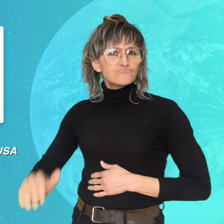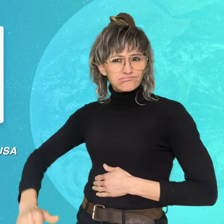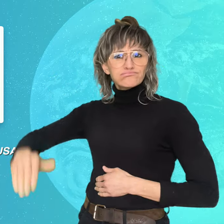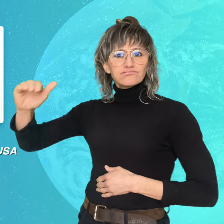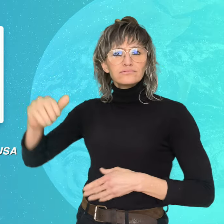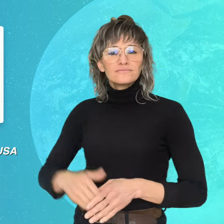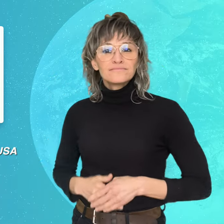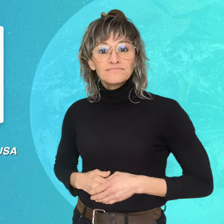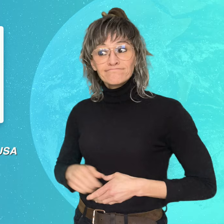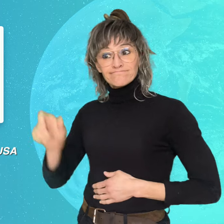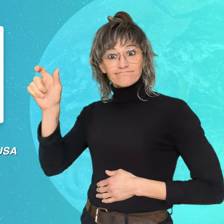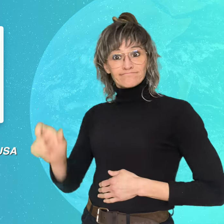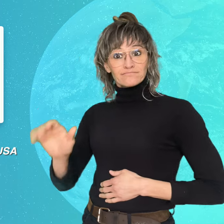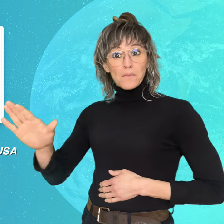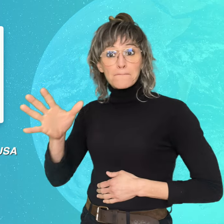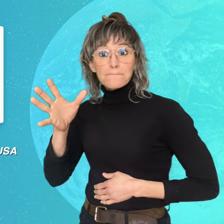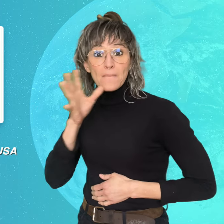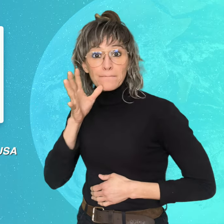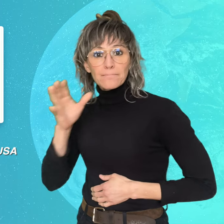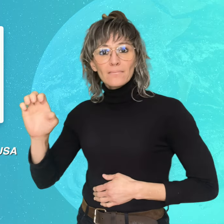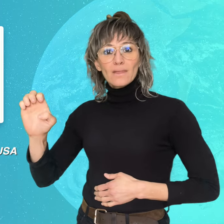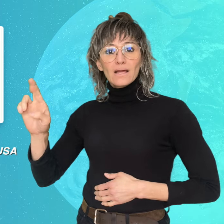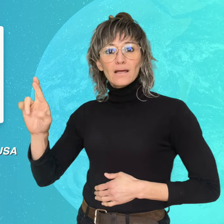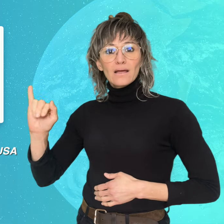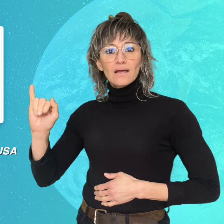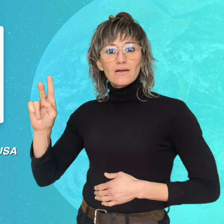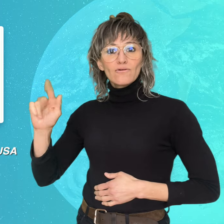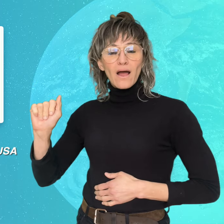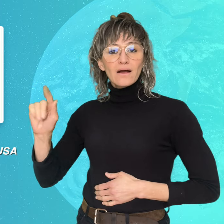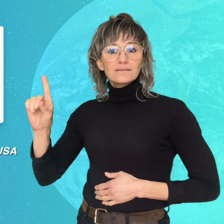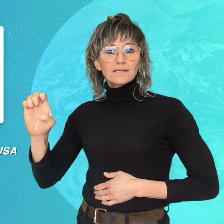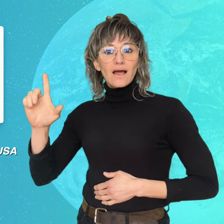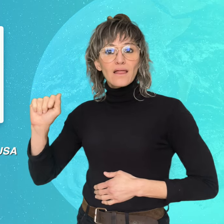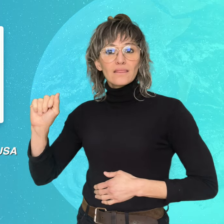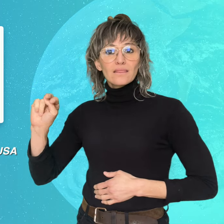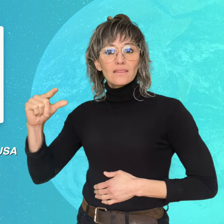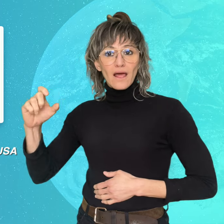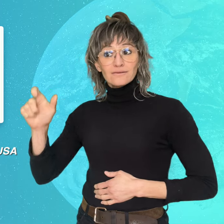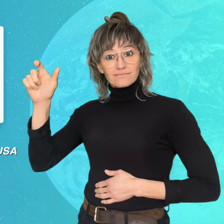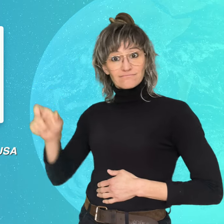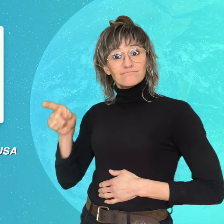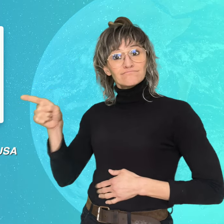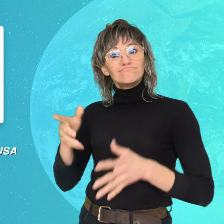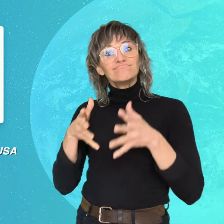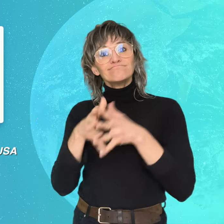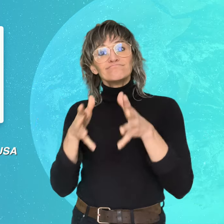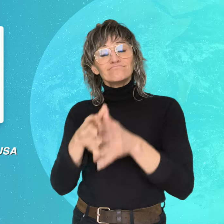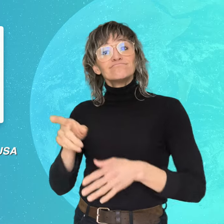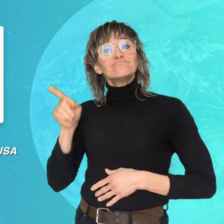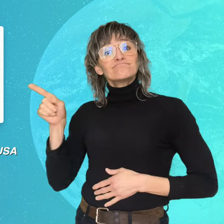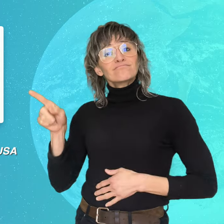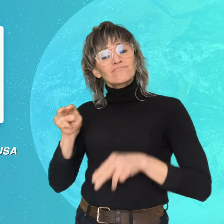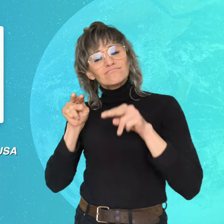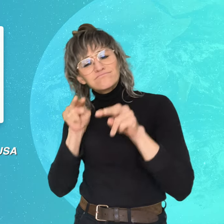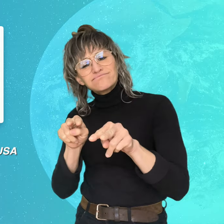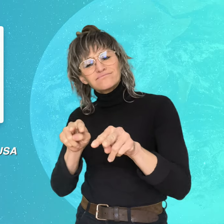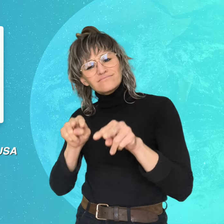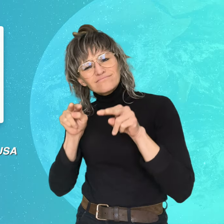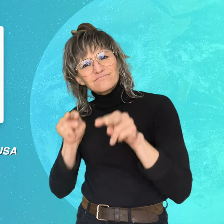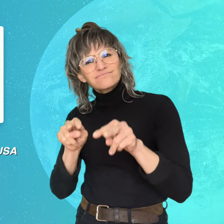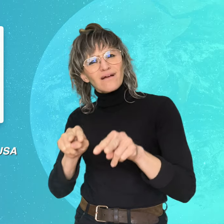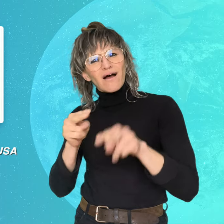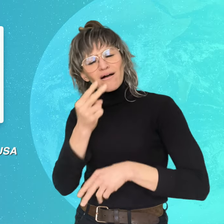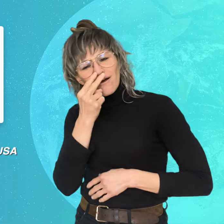DeLange’s Mom, Erika DeLange, says that when she attended Stewart’s